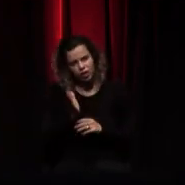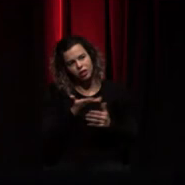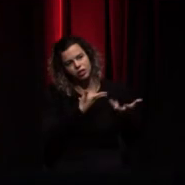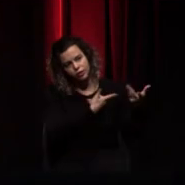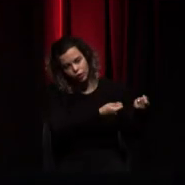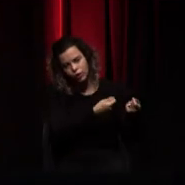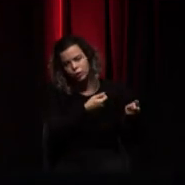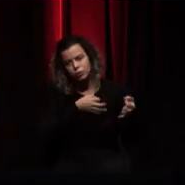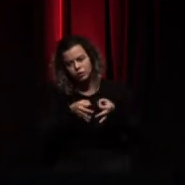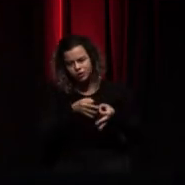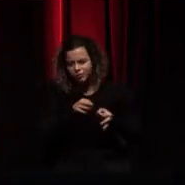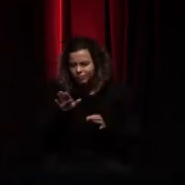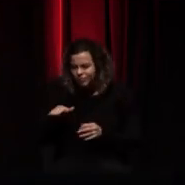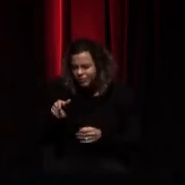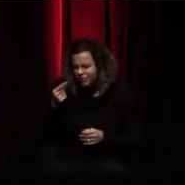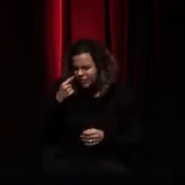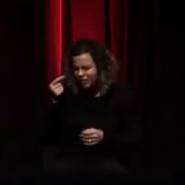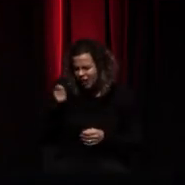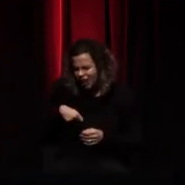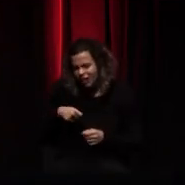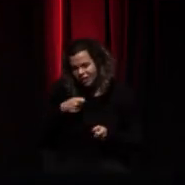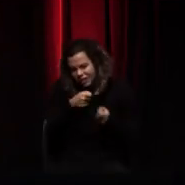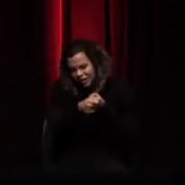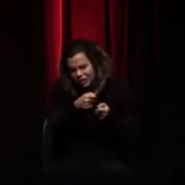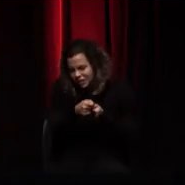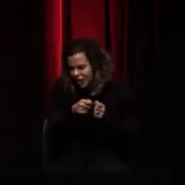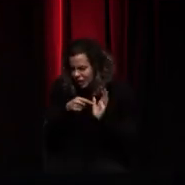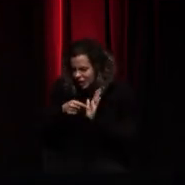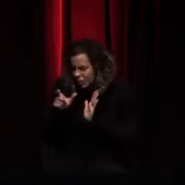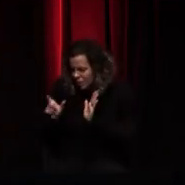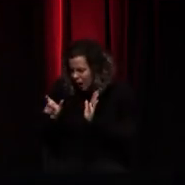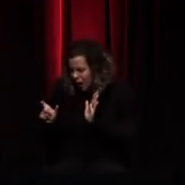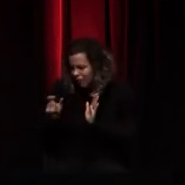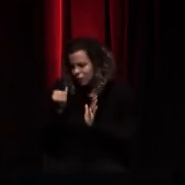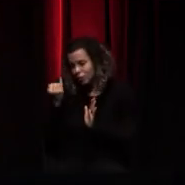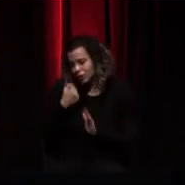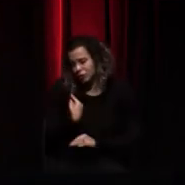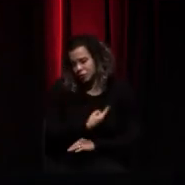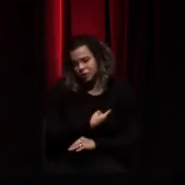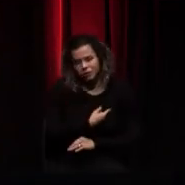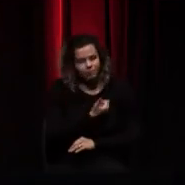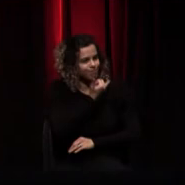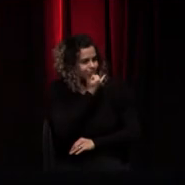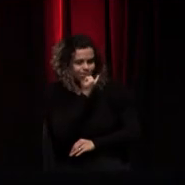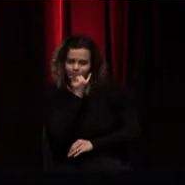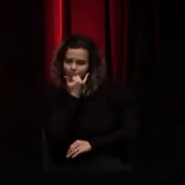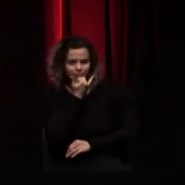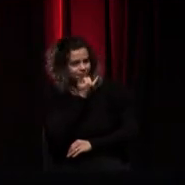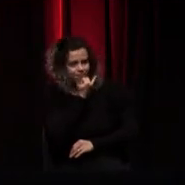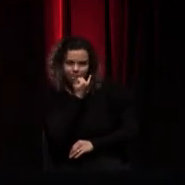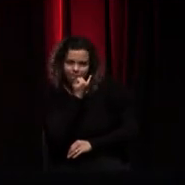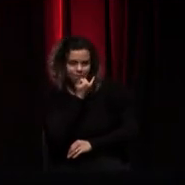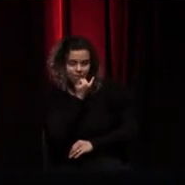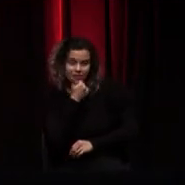“Couldn’t the interviewee say exactly the word that is important to us?” “No, he can’t. This is an interview,